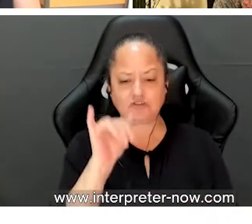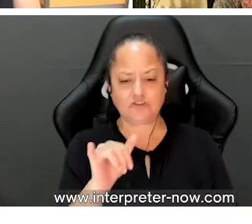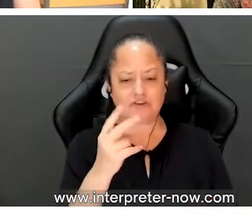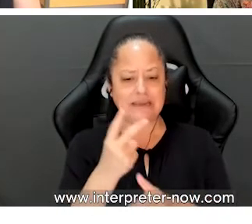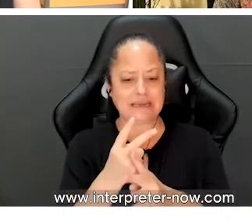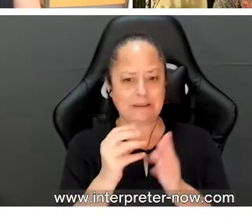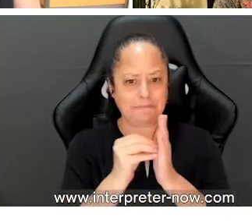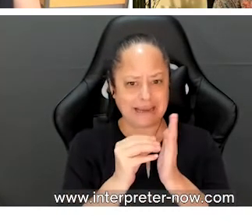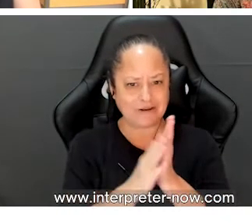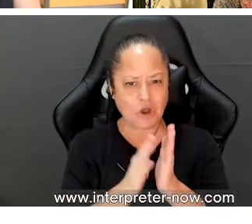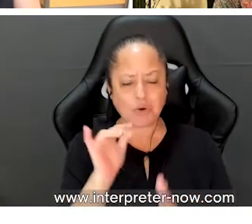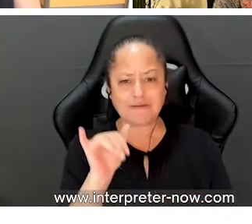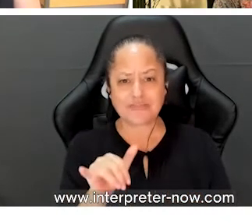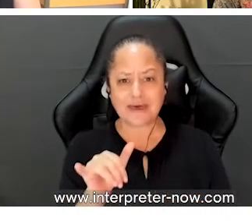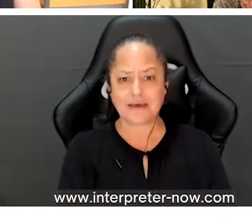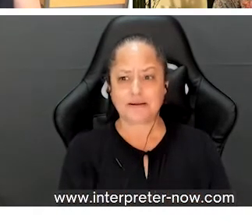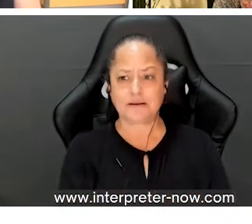They are keeping note of that.